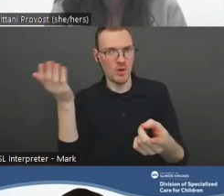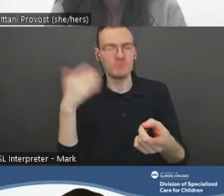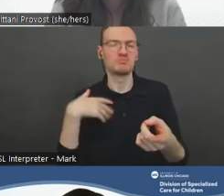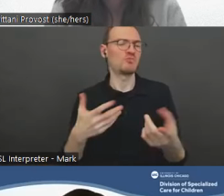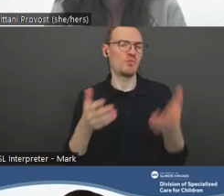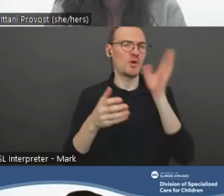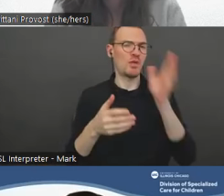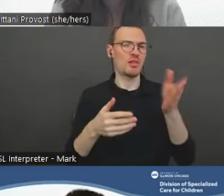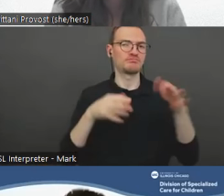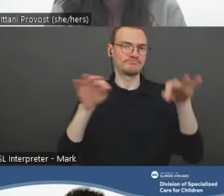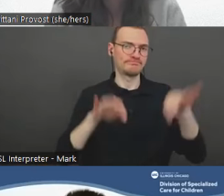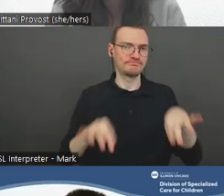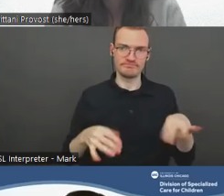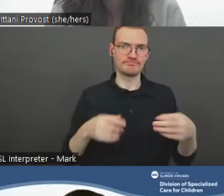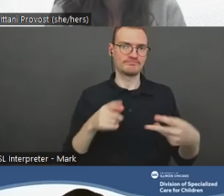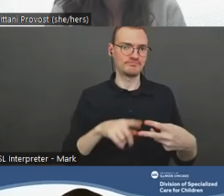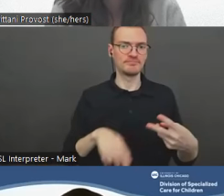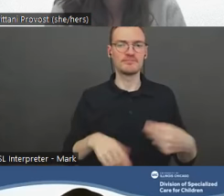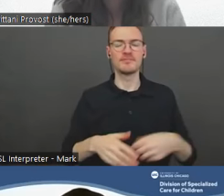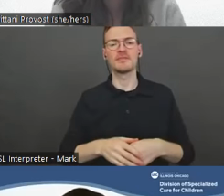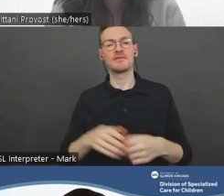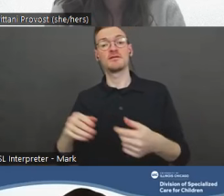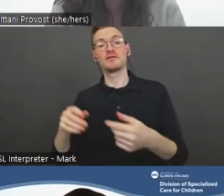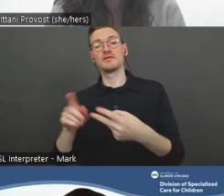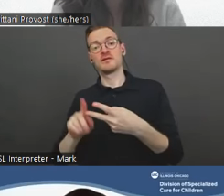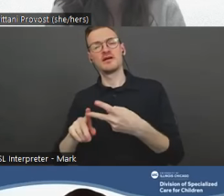We're going to talk about different ways to get health insurance, common types of health insurance